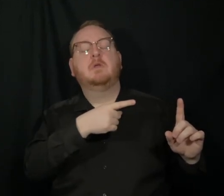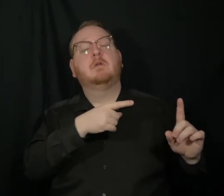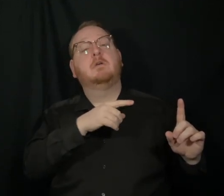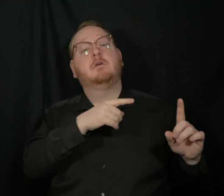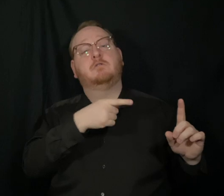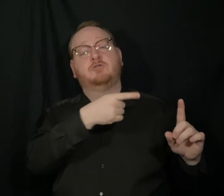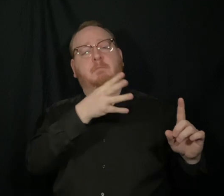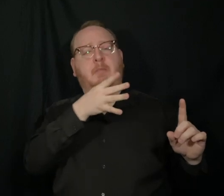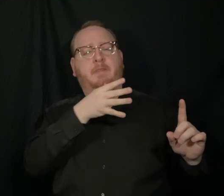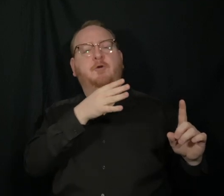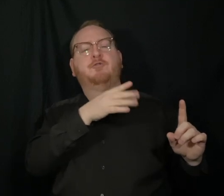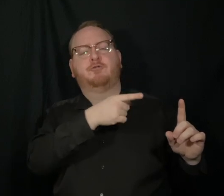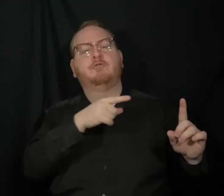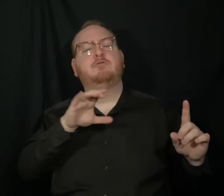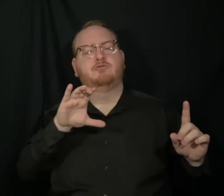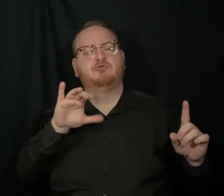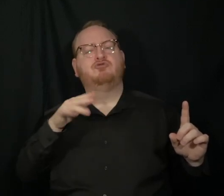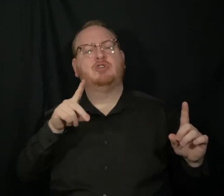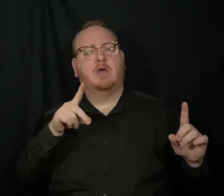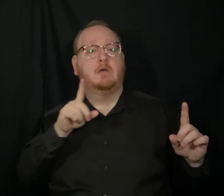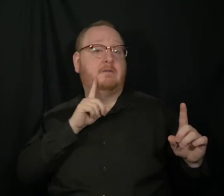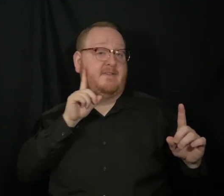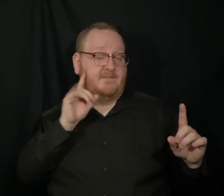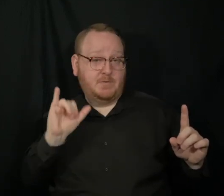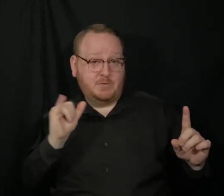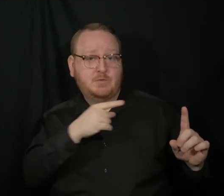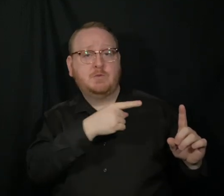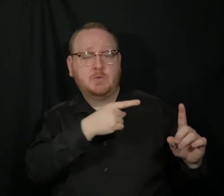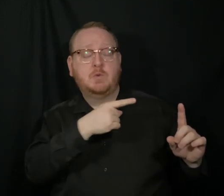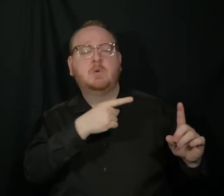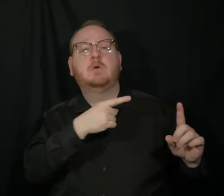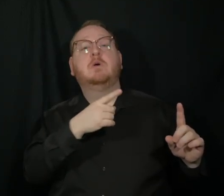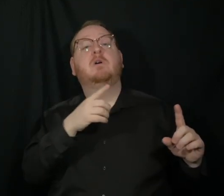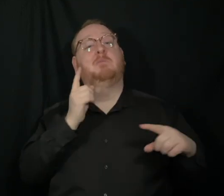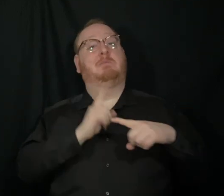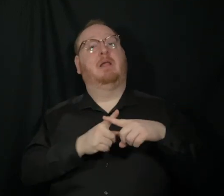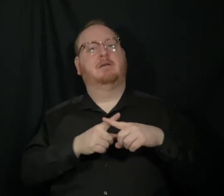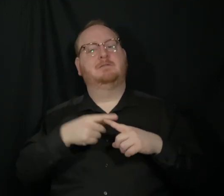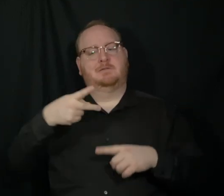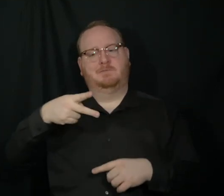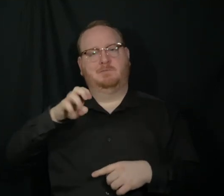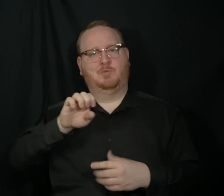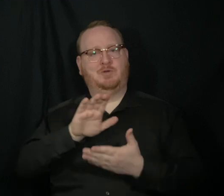of a deaf child, and also used to be a parent mentor at that